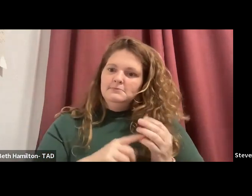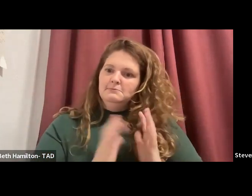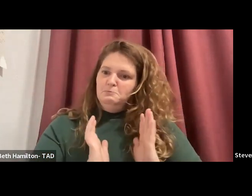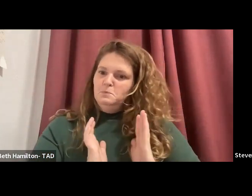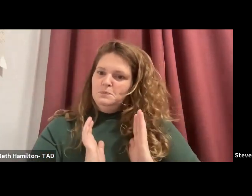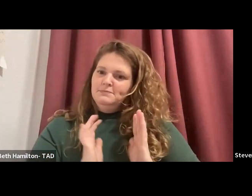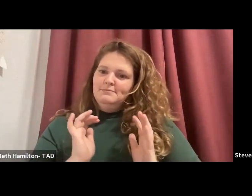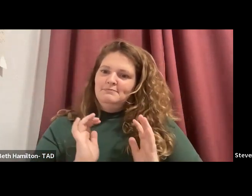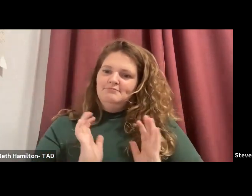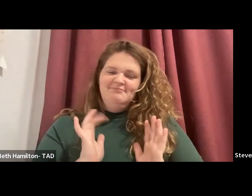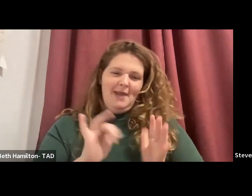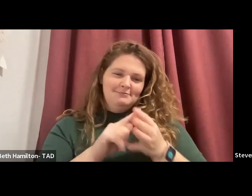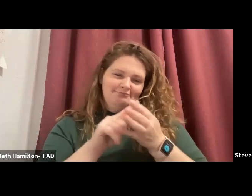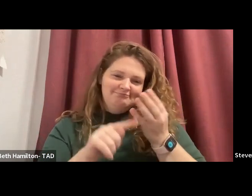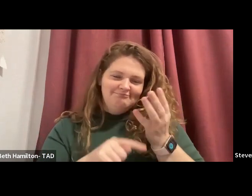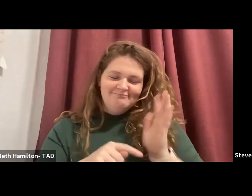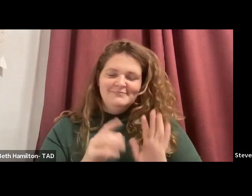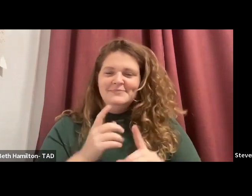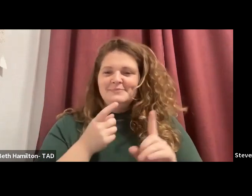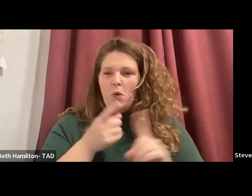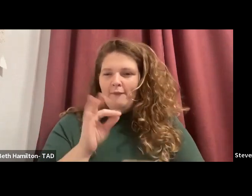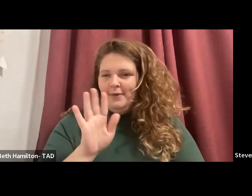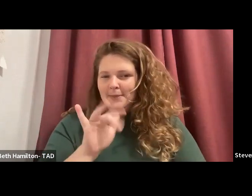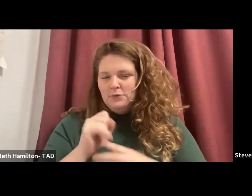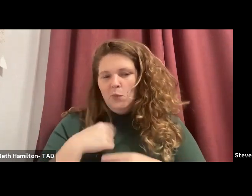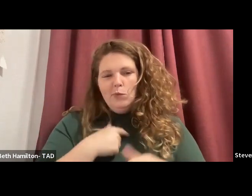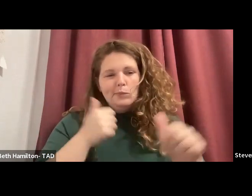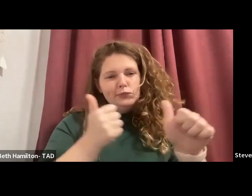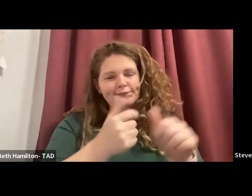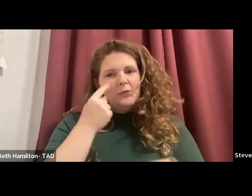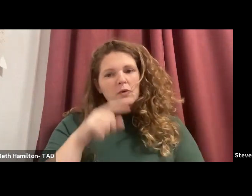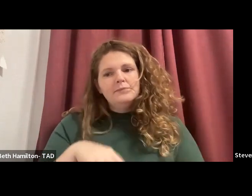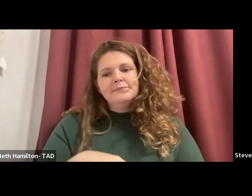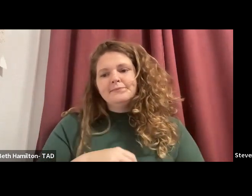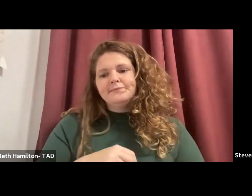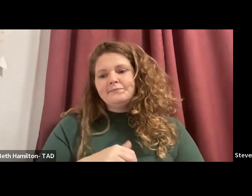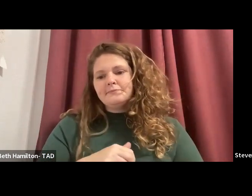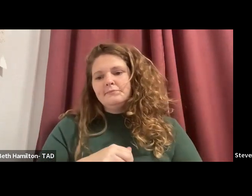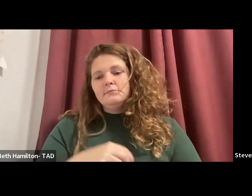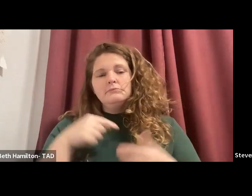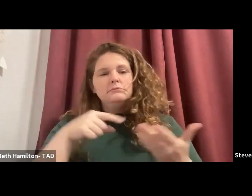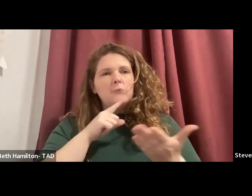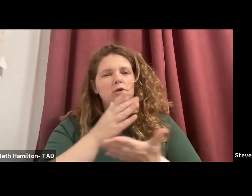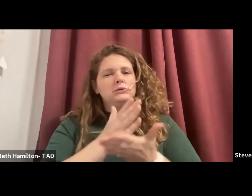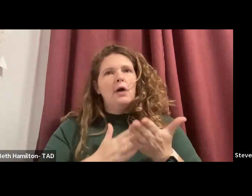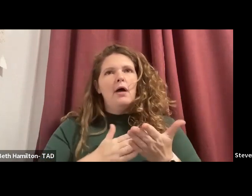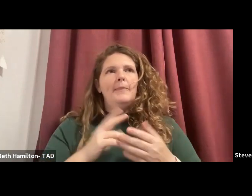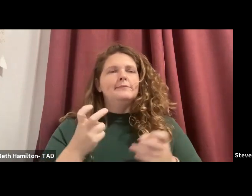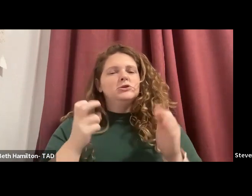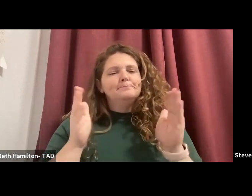cannot sign at the moment or are in hospice care or are in these very delicate